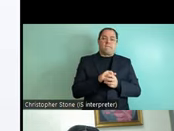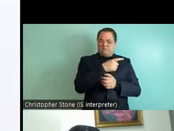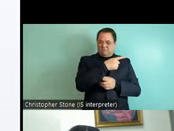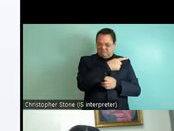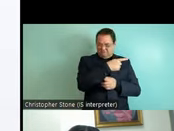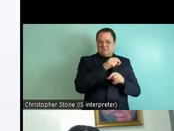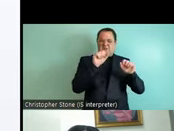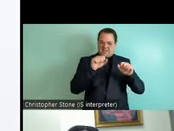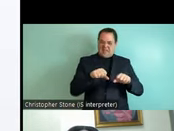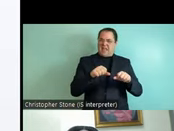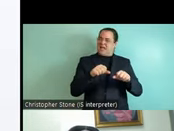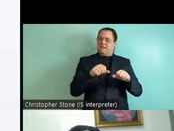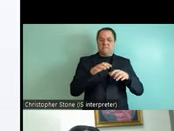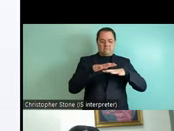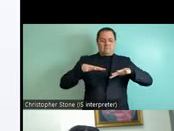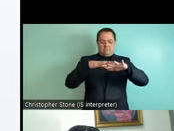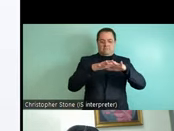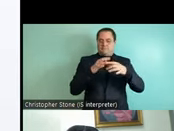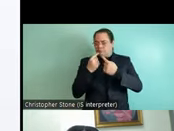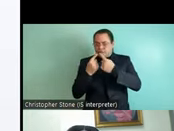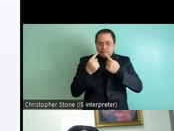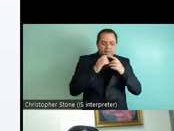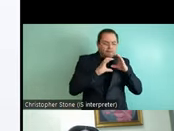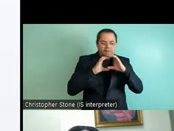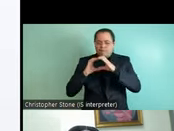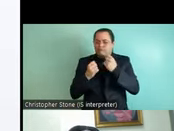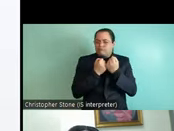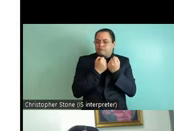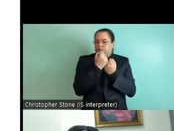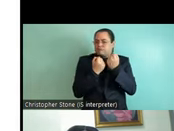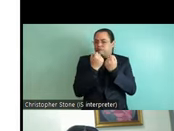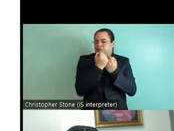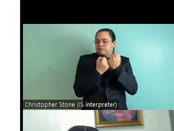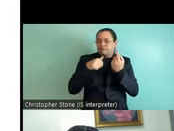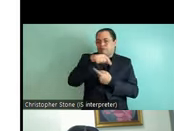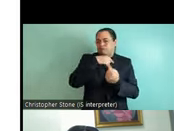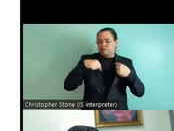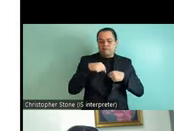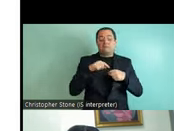a unique platform for business to business support and peer to peer learning on issues